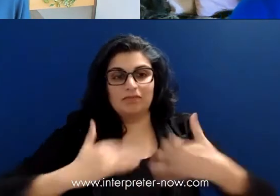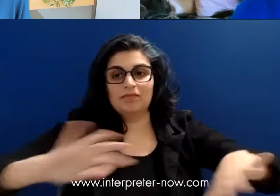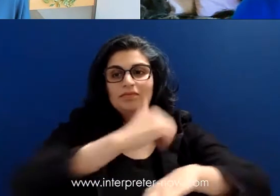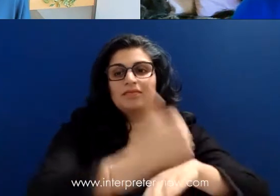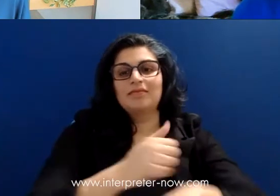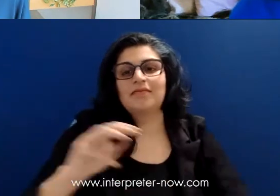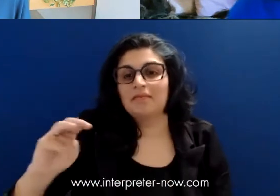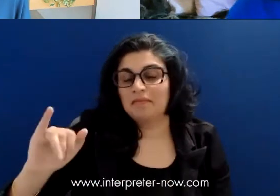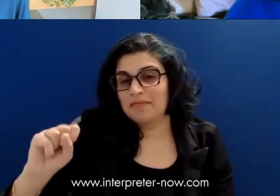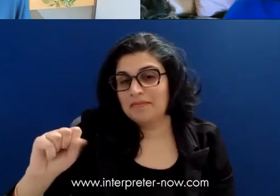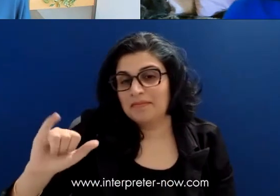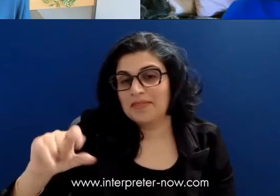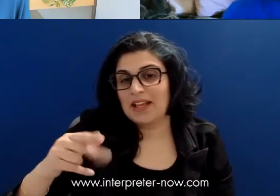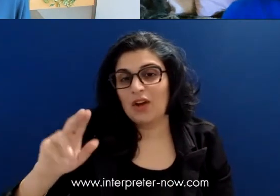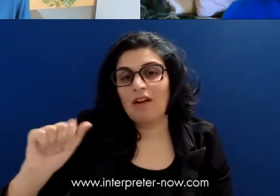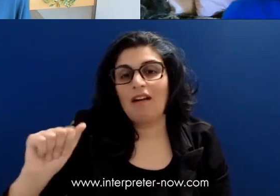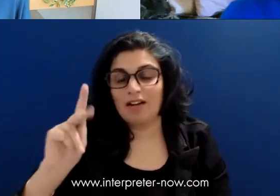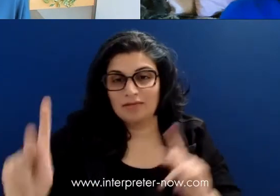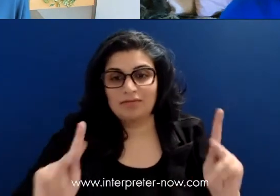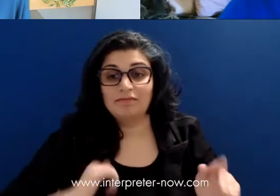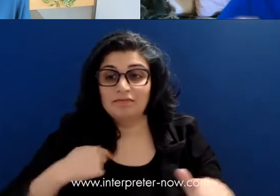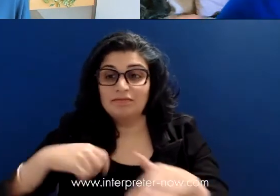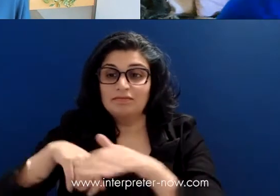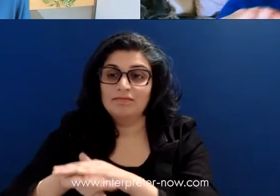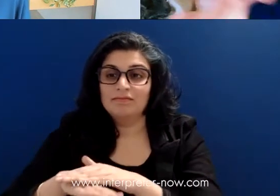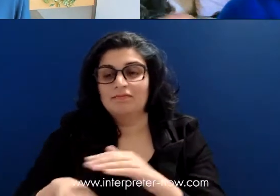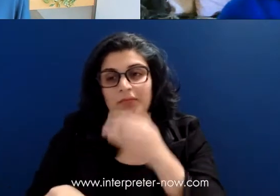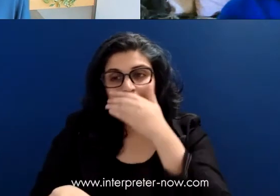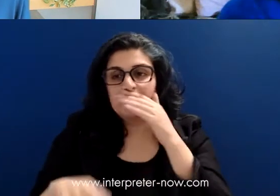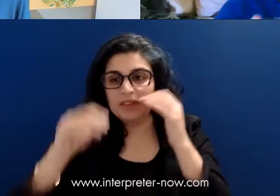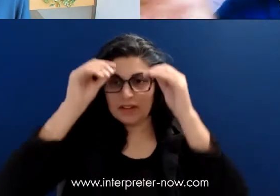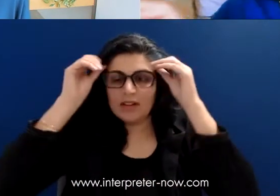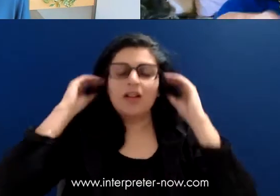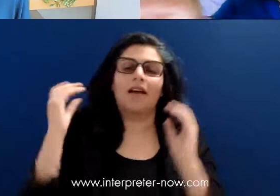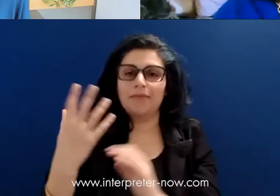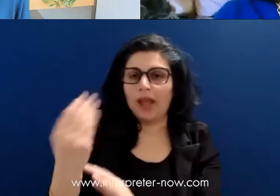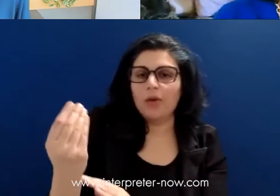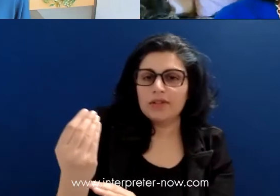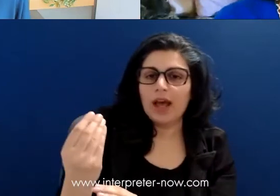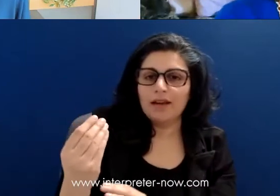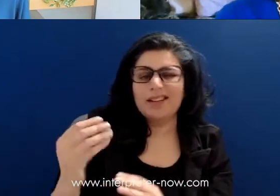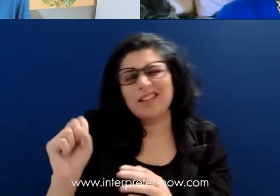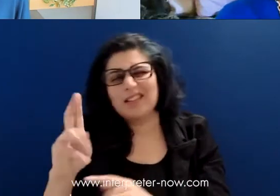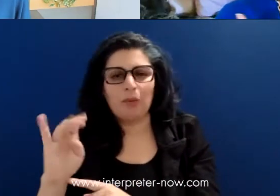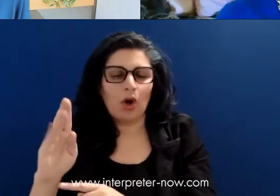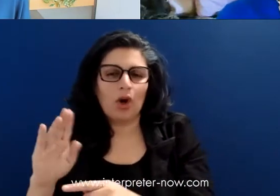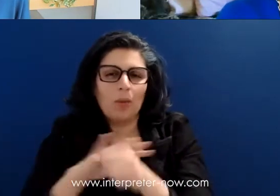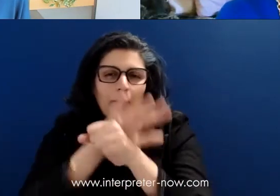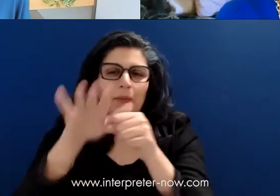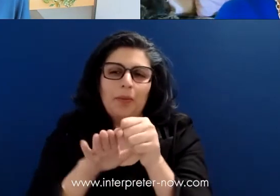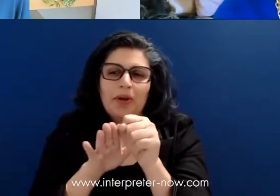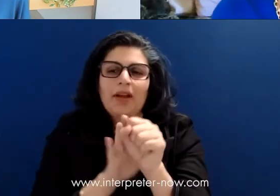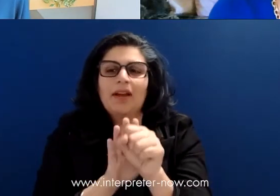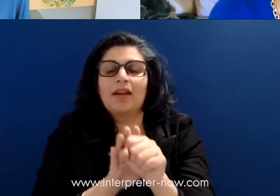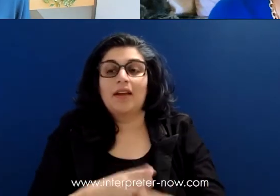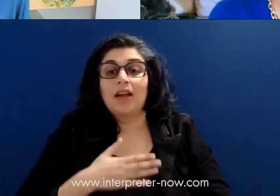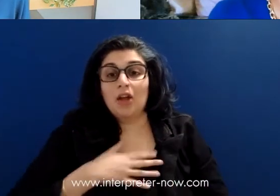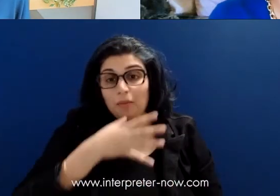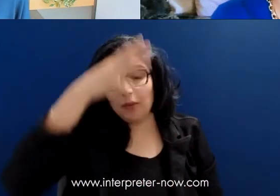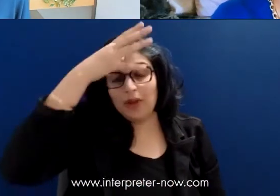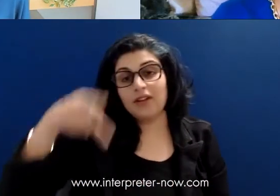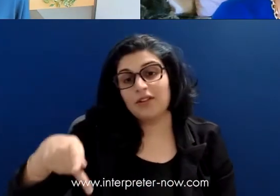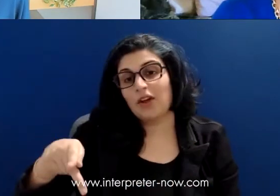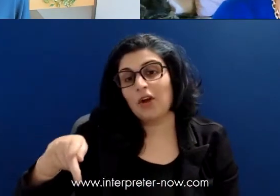I was born in the outer Toronto suburb areas to Punjabi Sikh parents who immigrated here